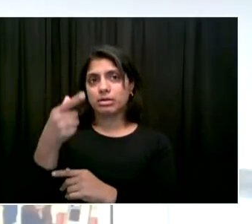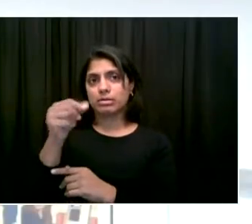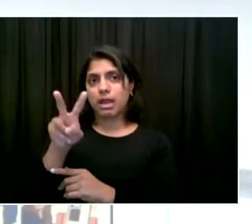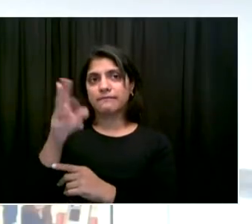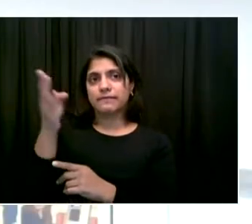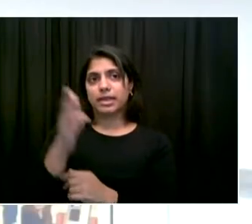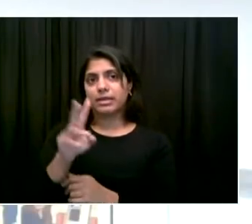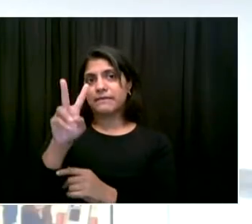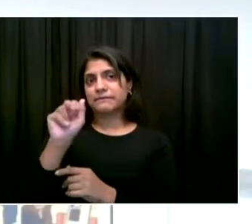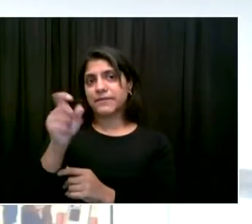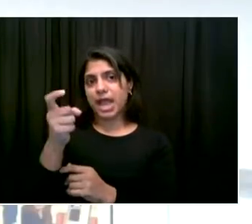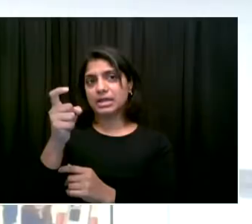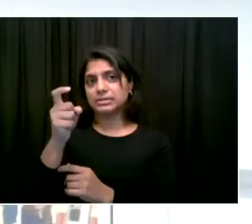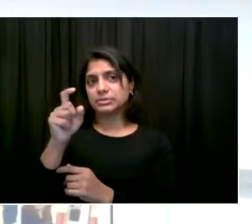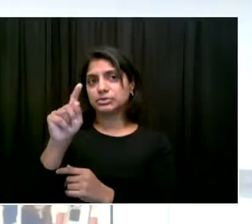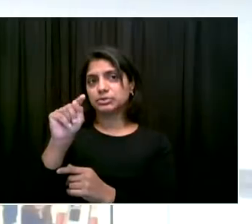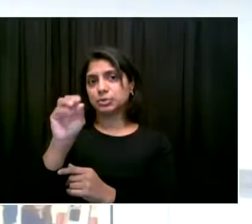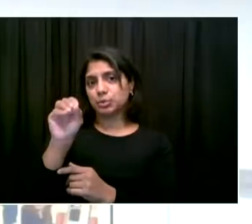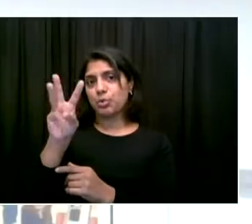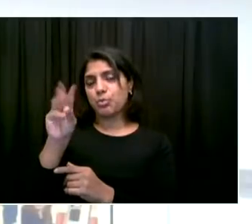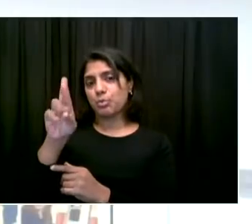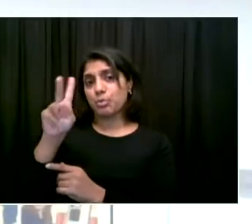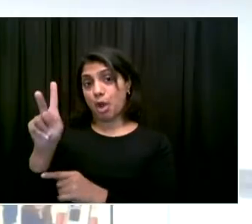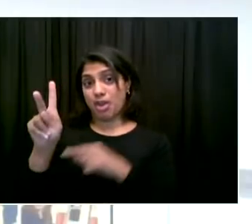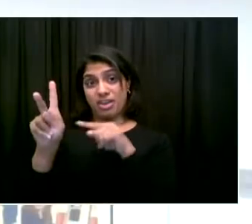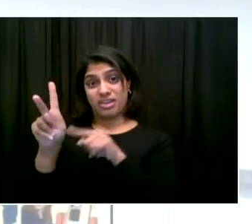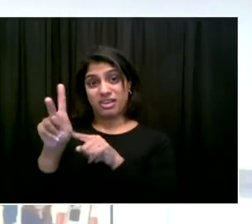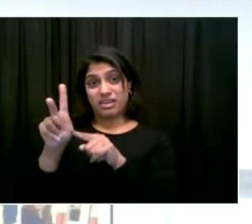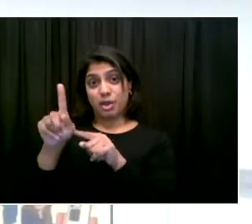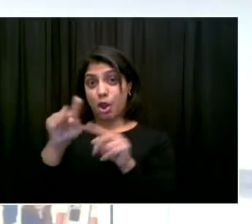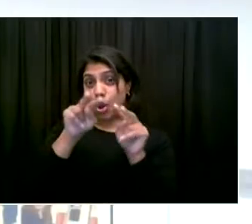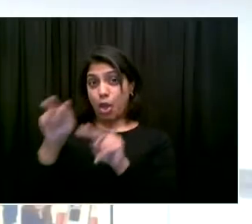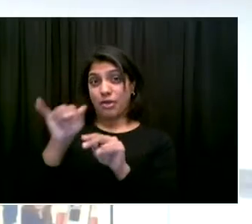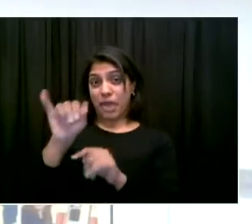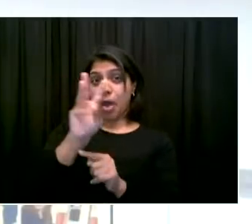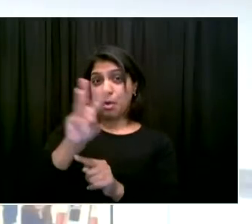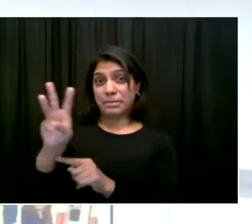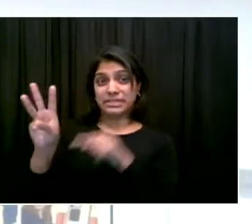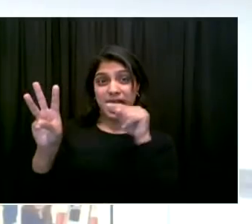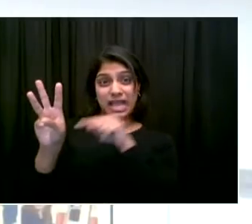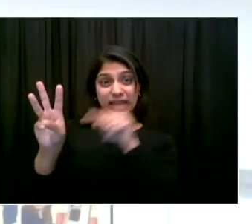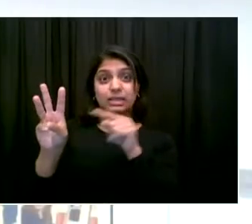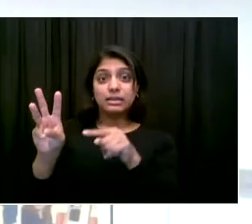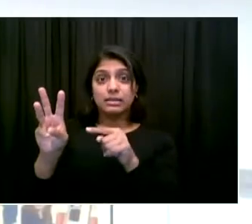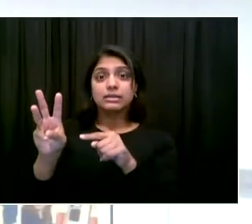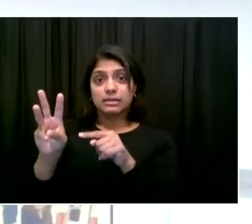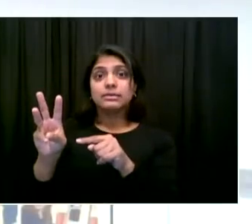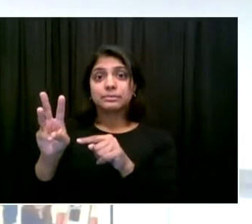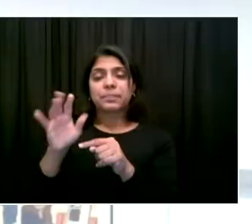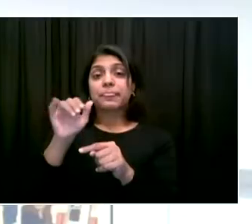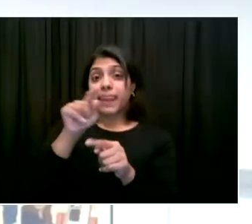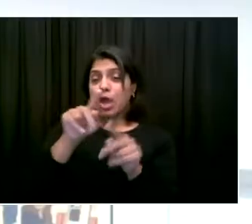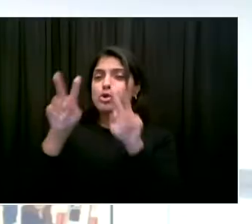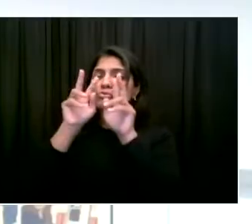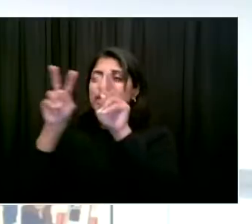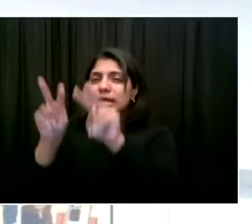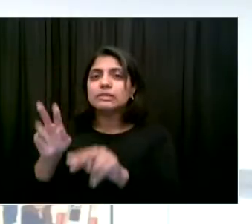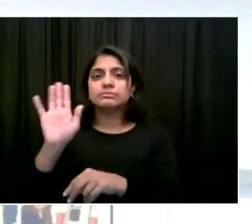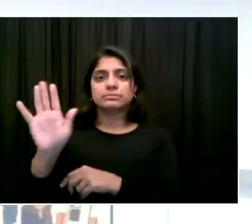ORDER RELATED TO THIS REQUIREMENT. EMPLOYEES WILL